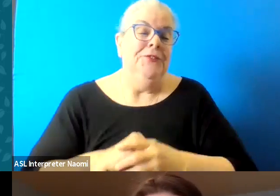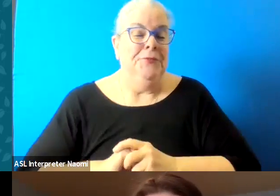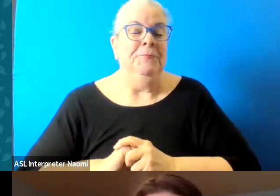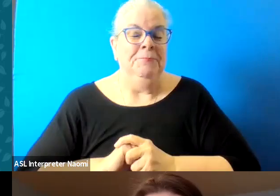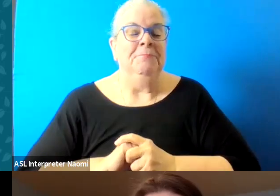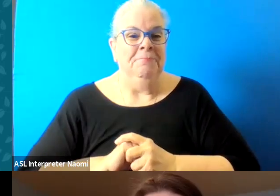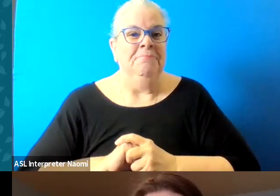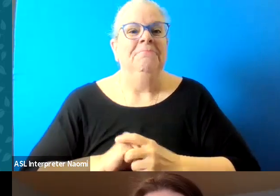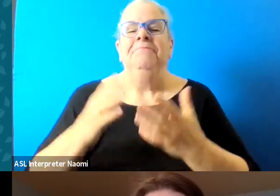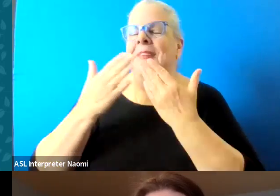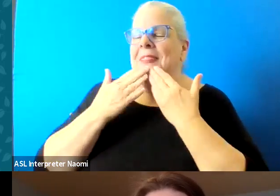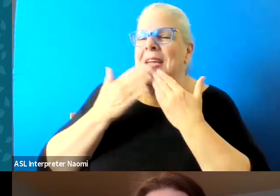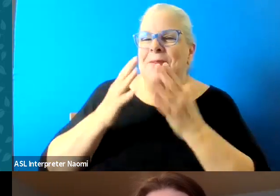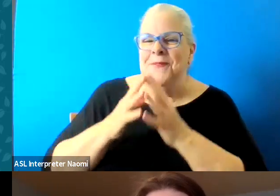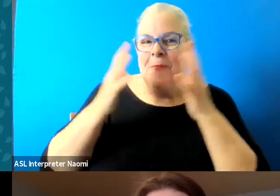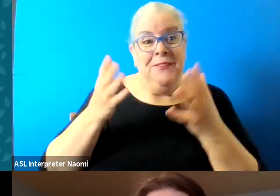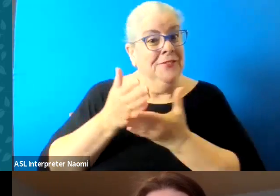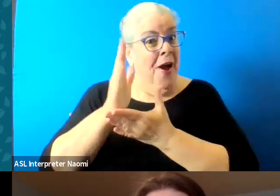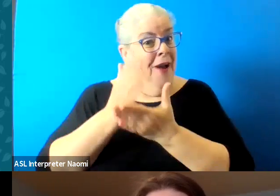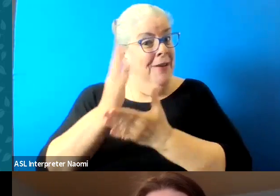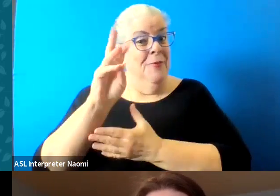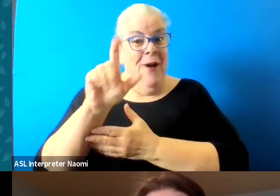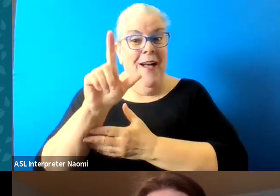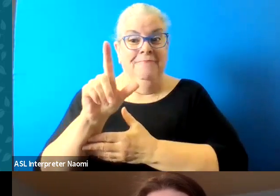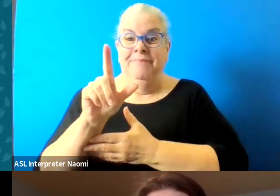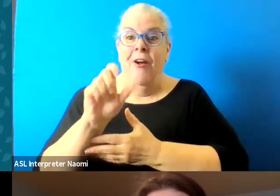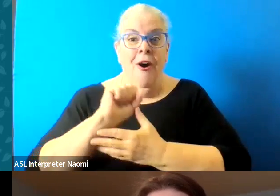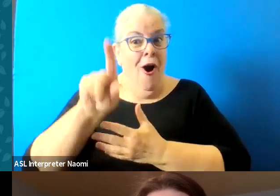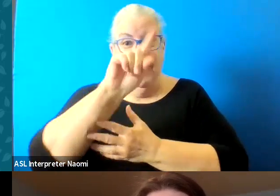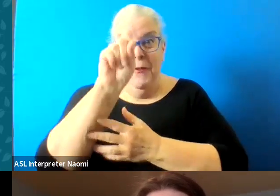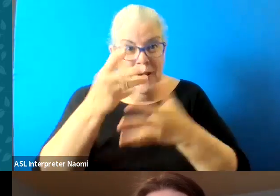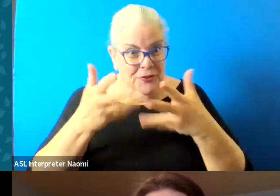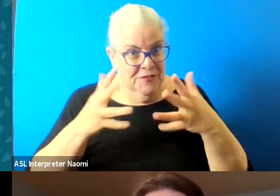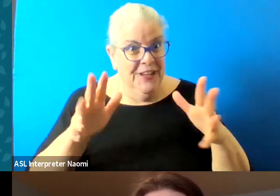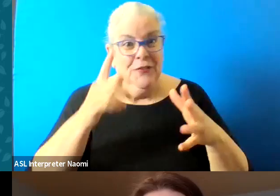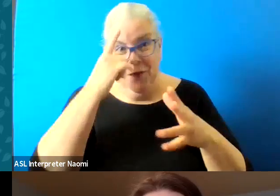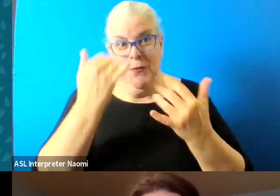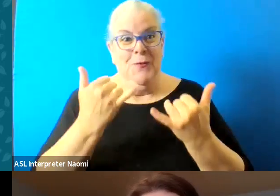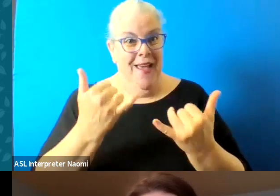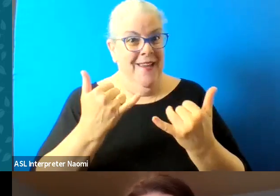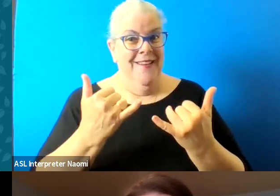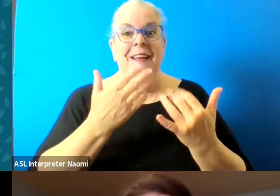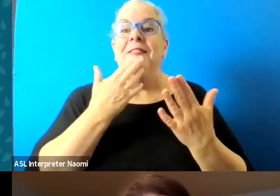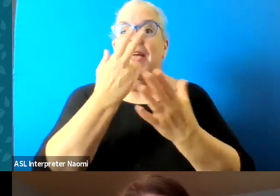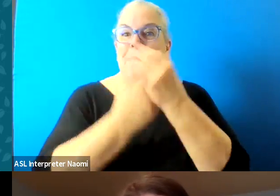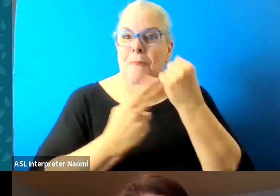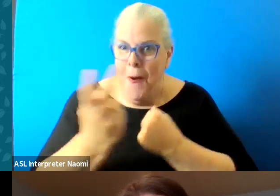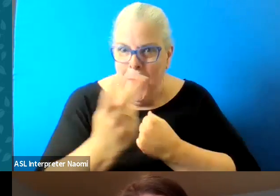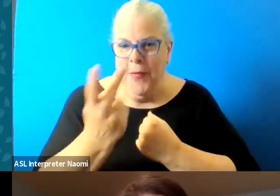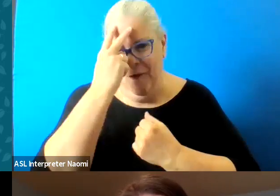Thank you so much. All right, well those were all of our questions for today. Thank you both for joining us today.